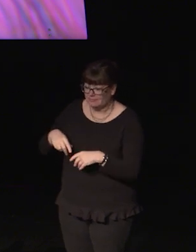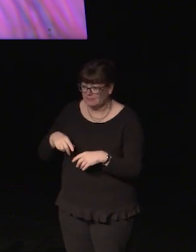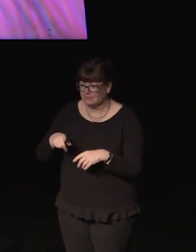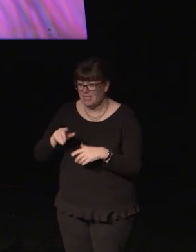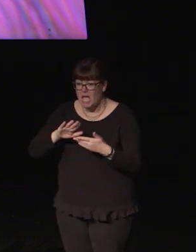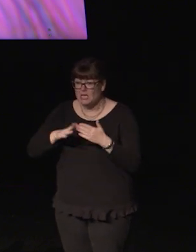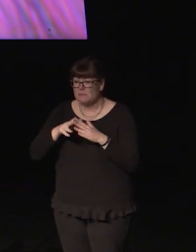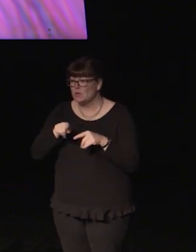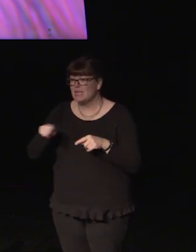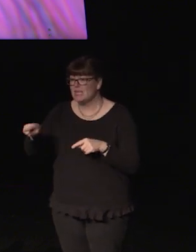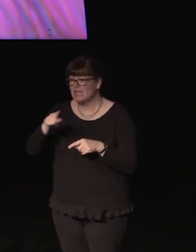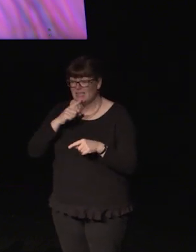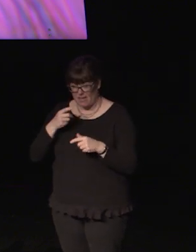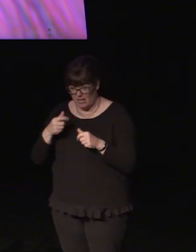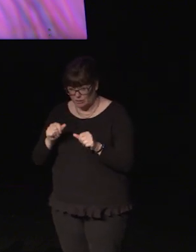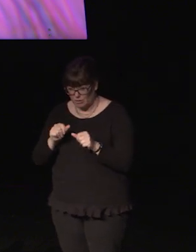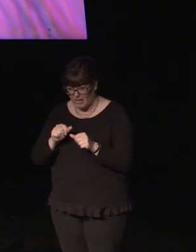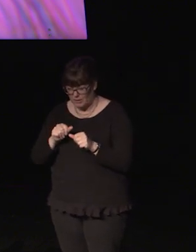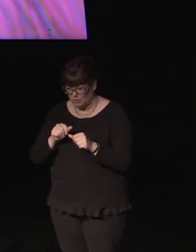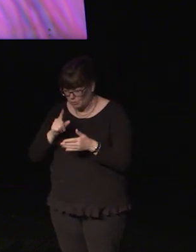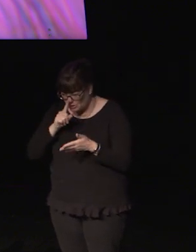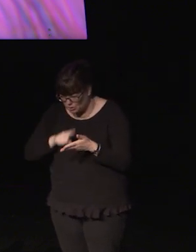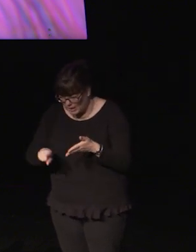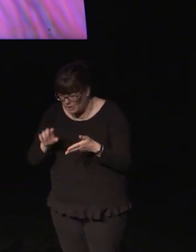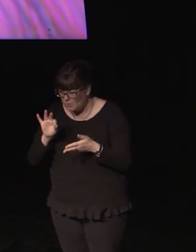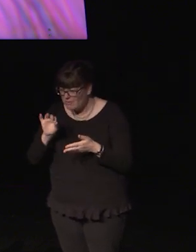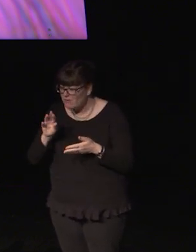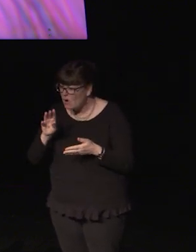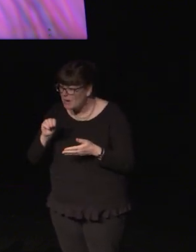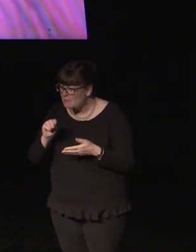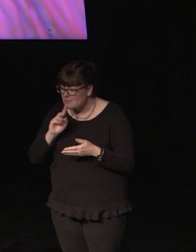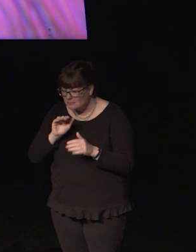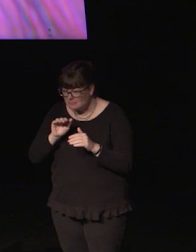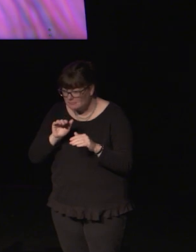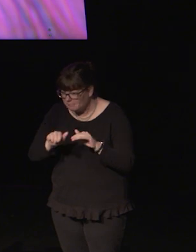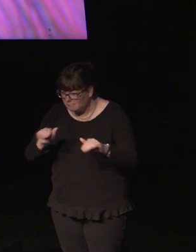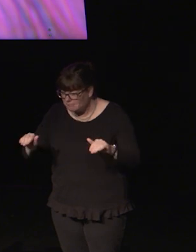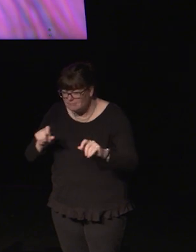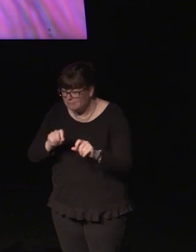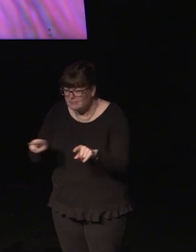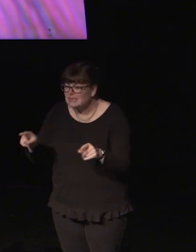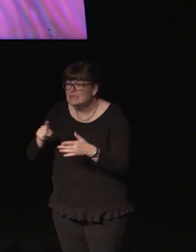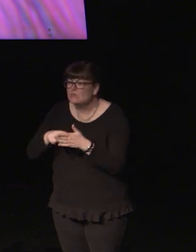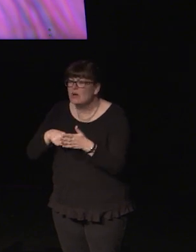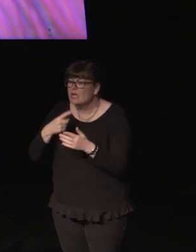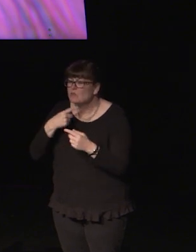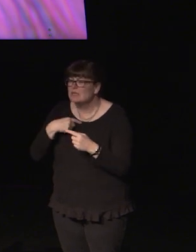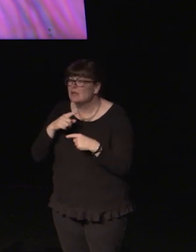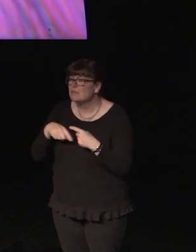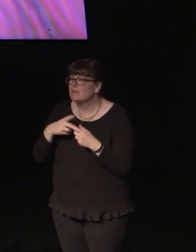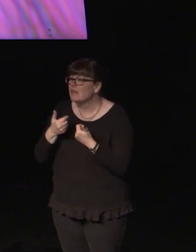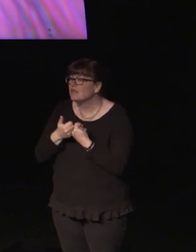when I go and I go to forums to ask for answers. And I say, what can you tell me about this game? And if you've ever seen a Reddit post